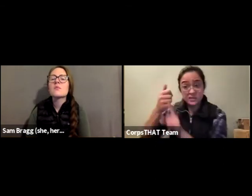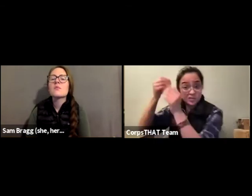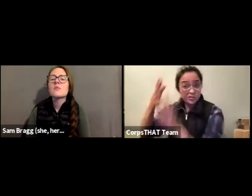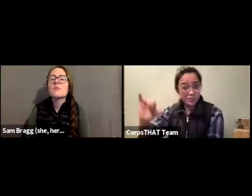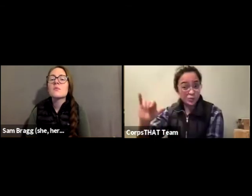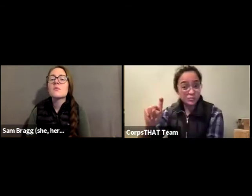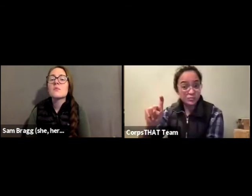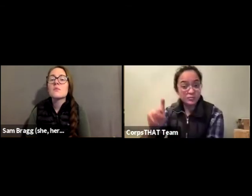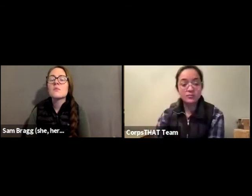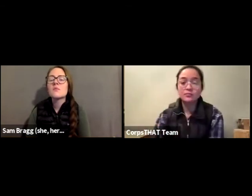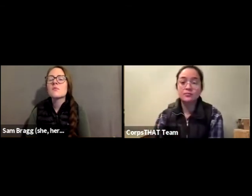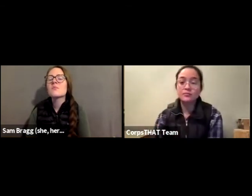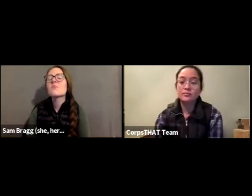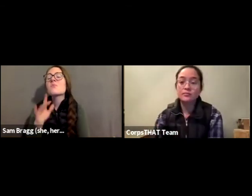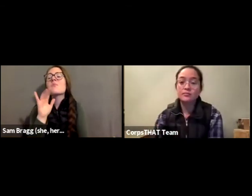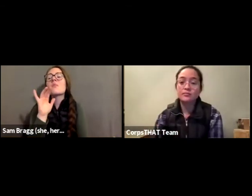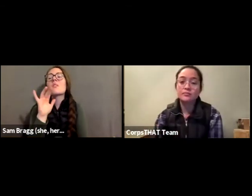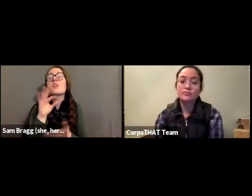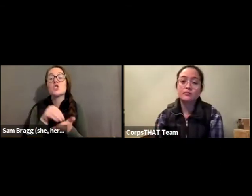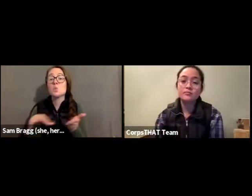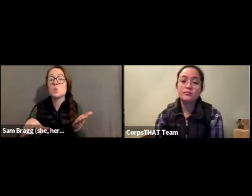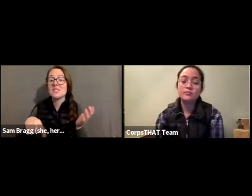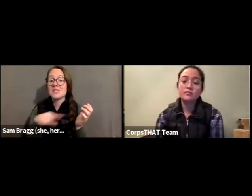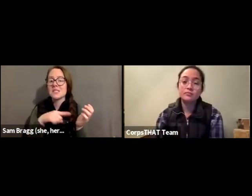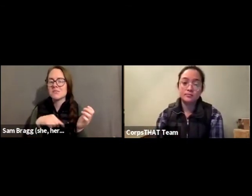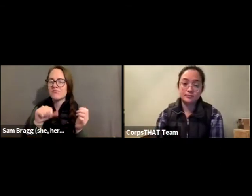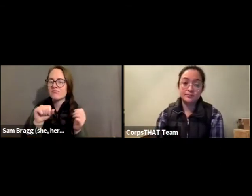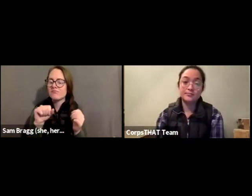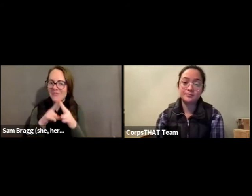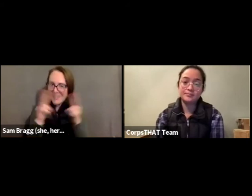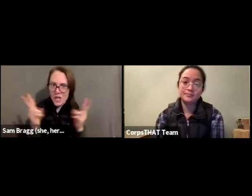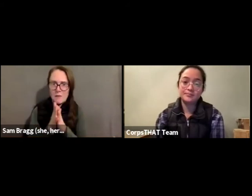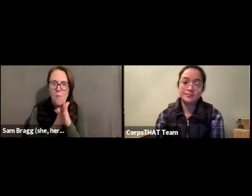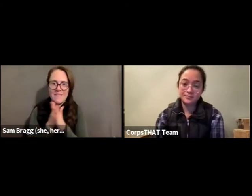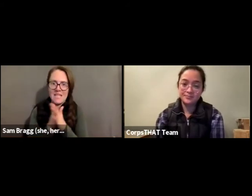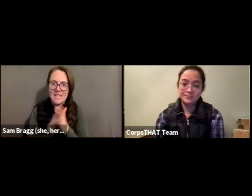feel like some of them were less interested does this apply to the instructors as well the